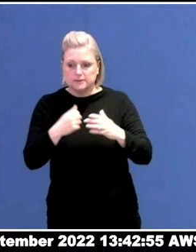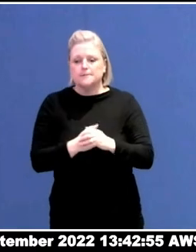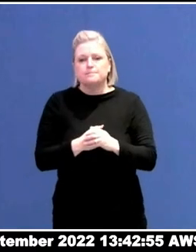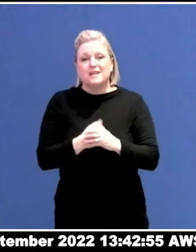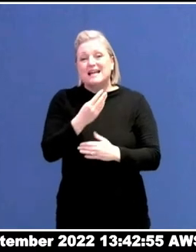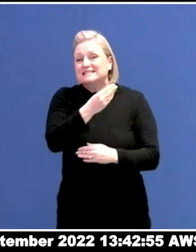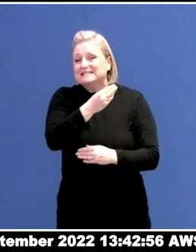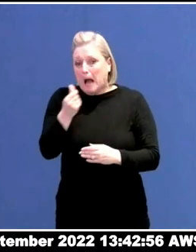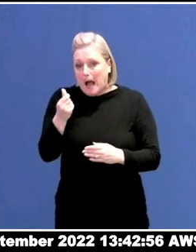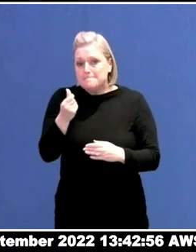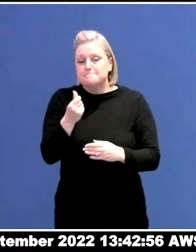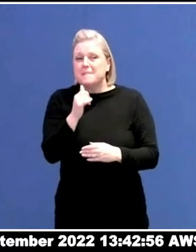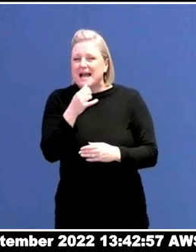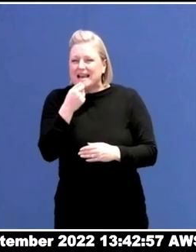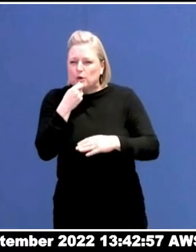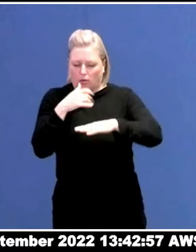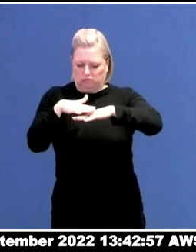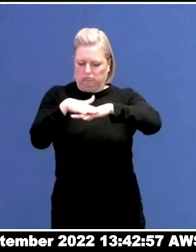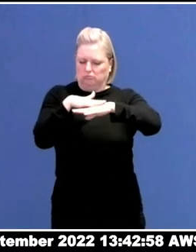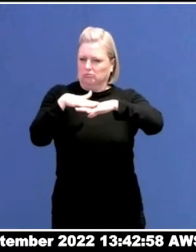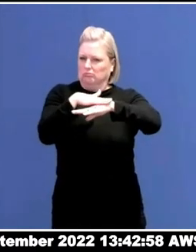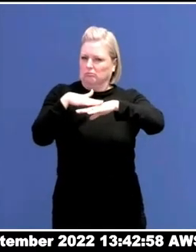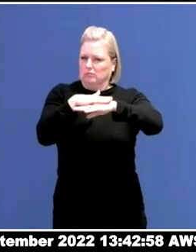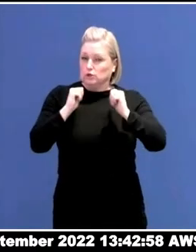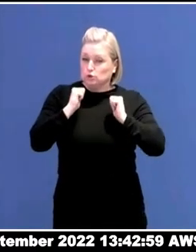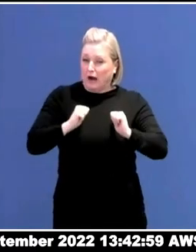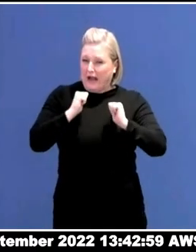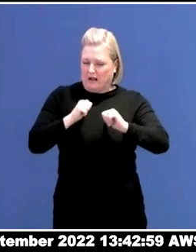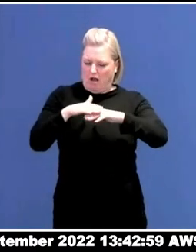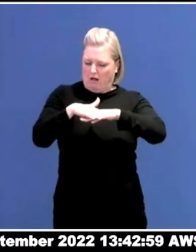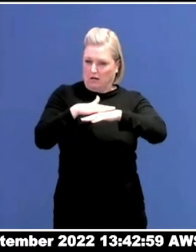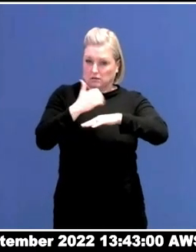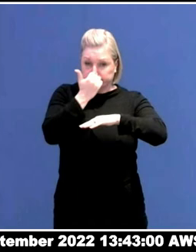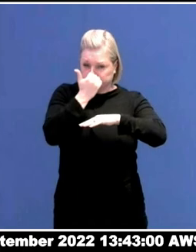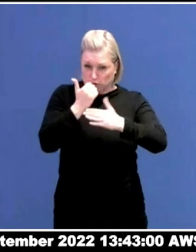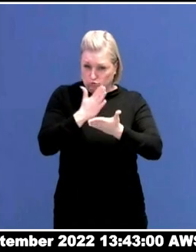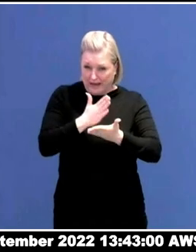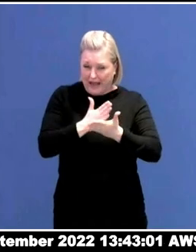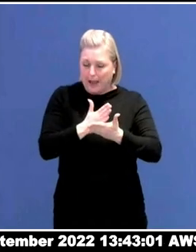and a mental health training, but there are no refresher and ongoing courses, and these courses are not meaningful.